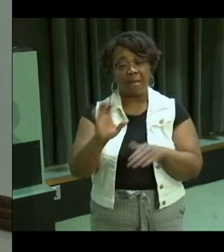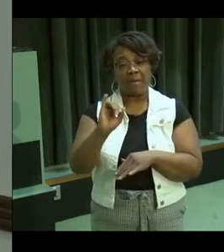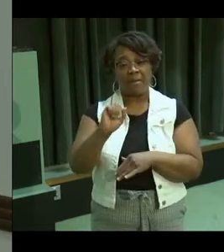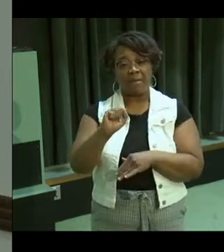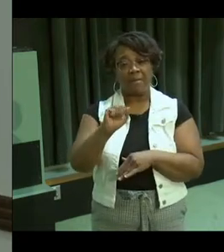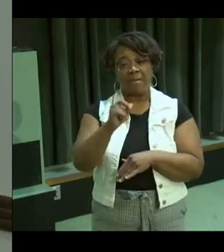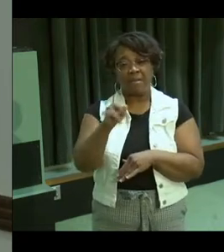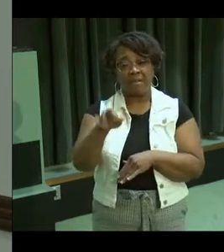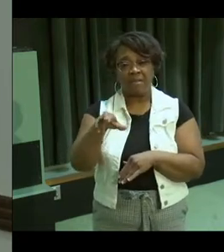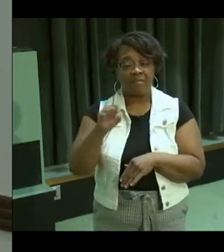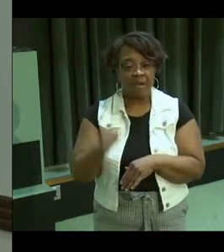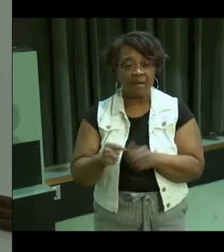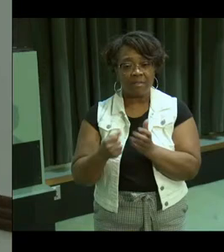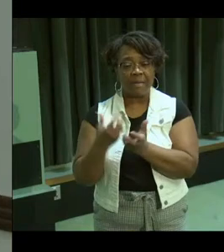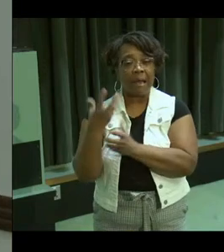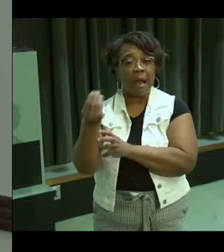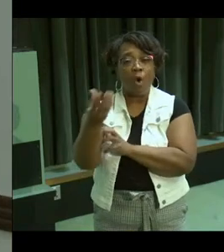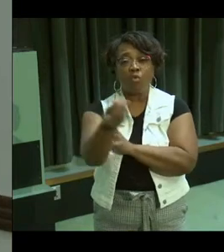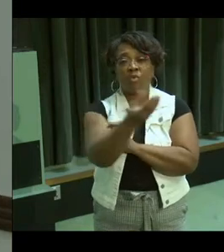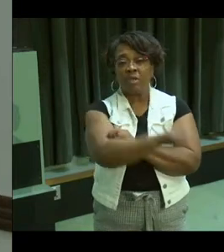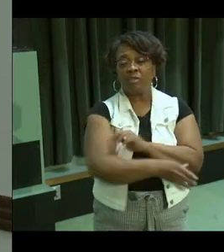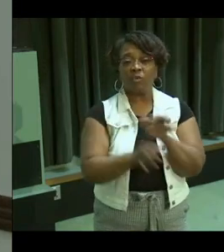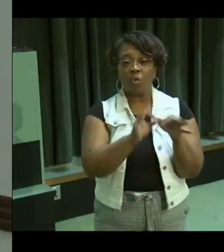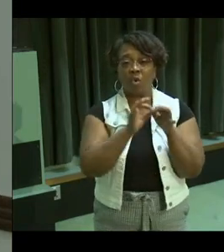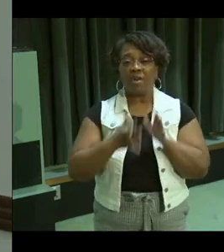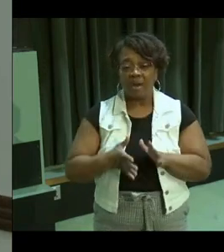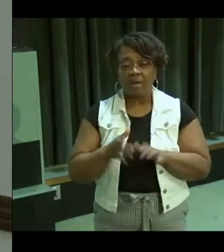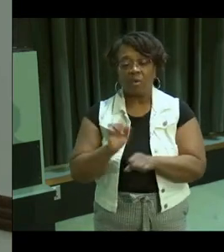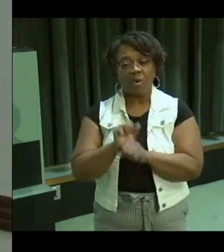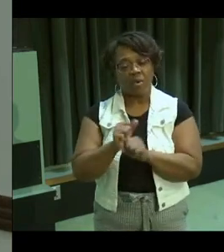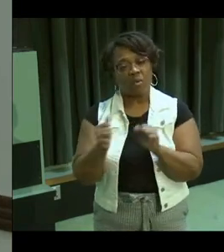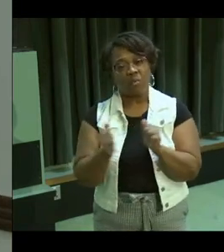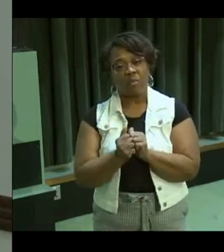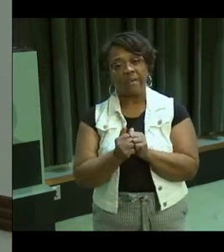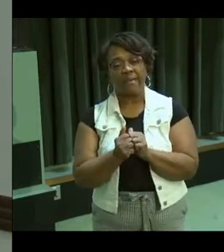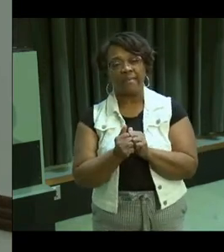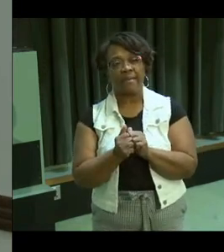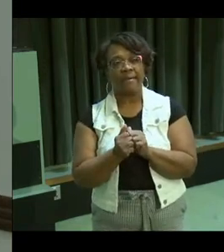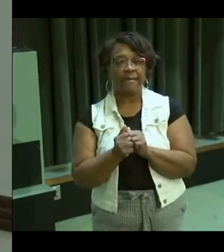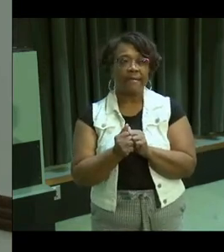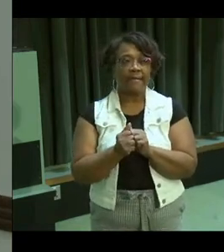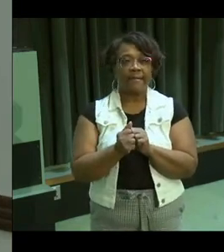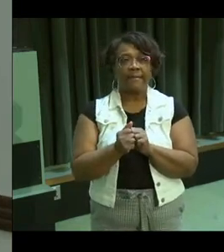affairs team, doing as an